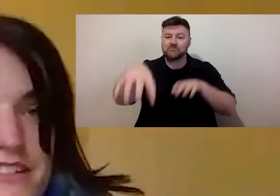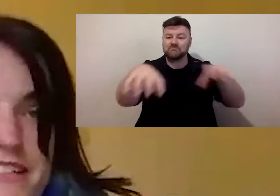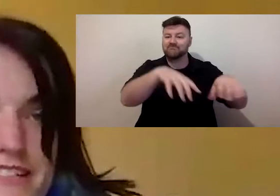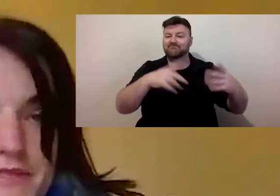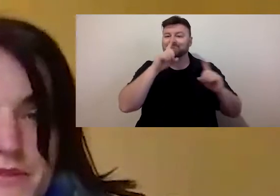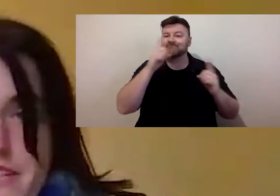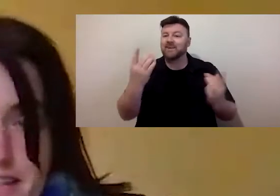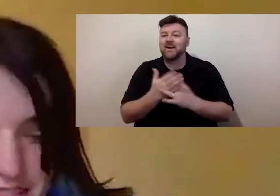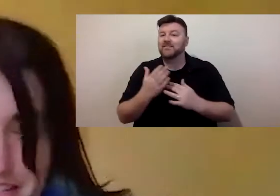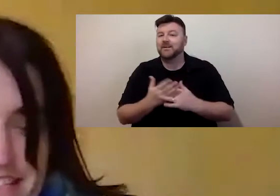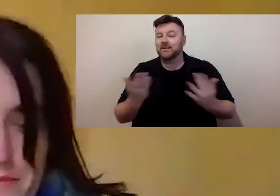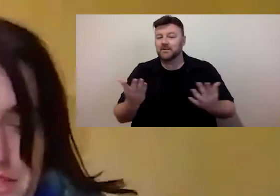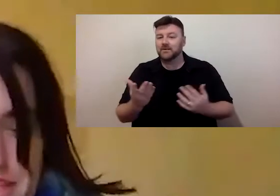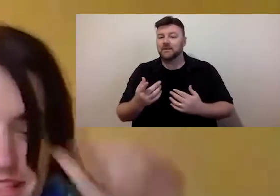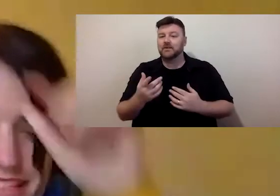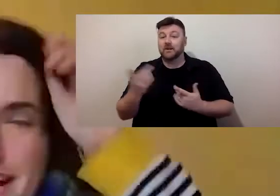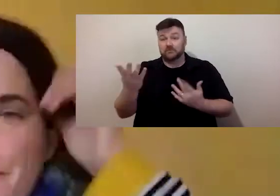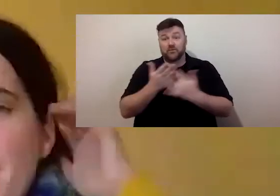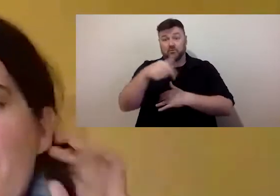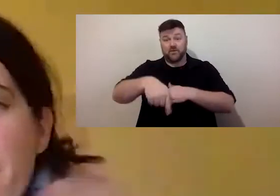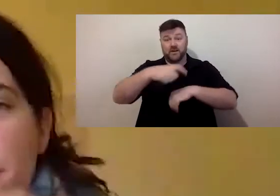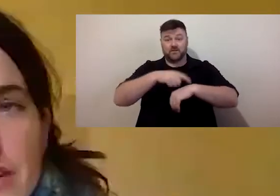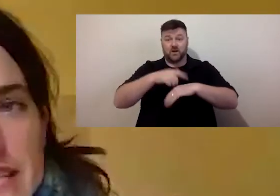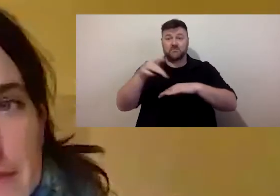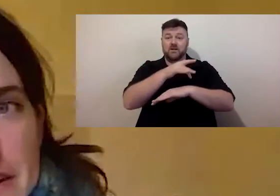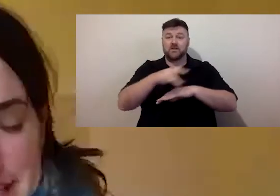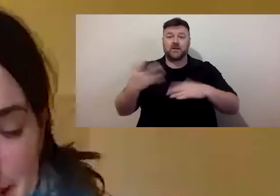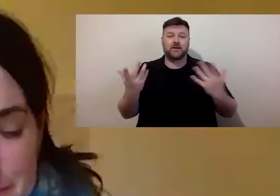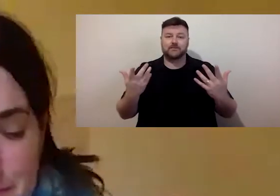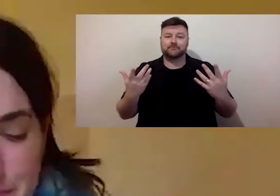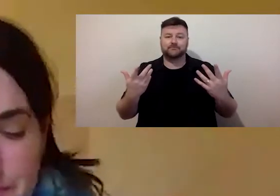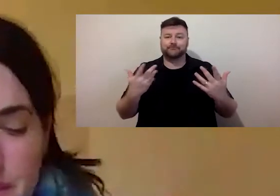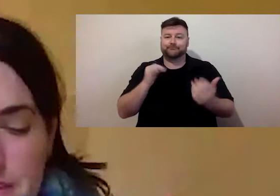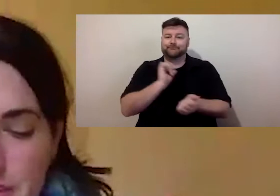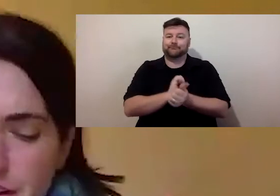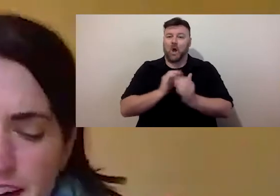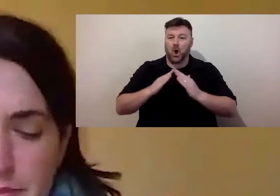not accessible during this time we are all experiencing. So, how can we